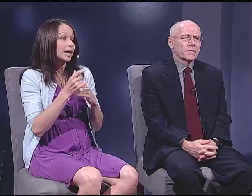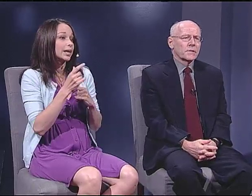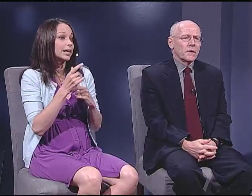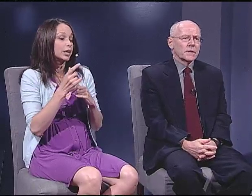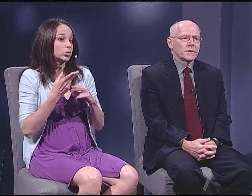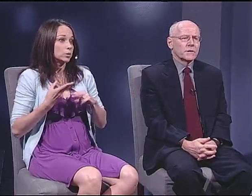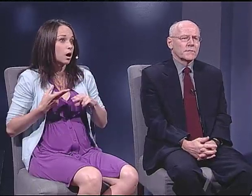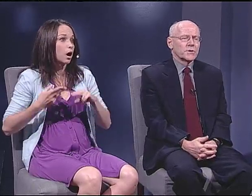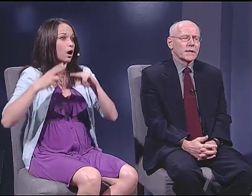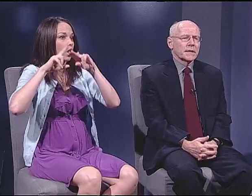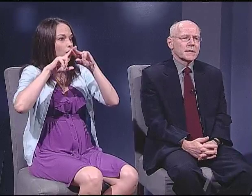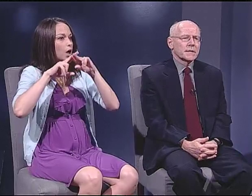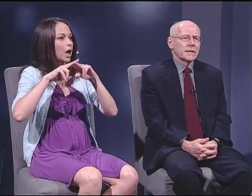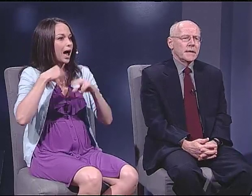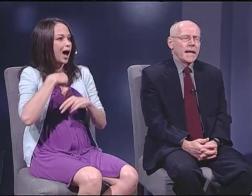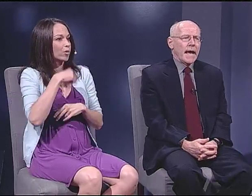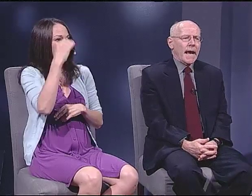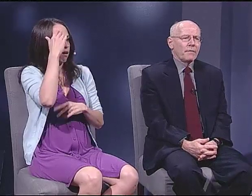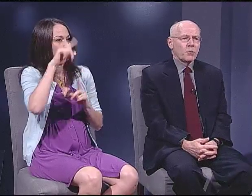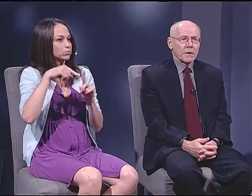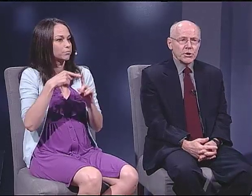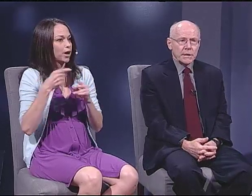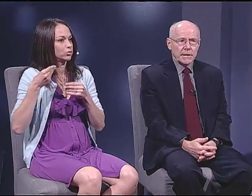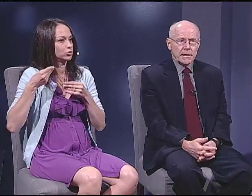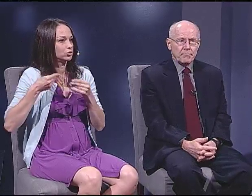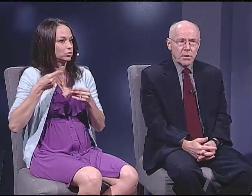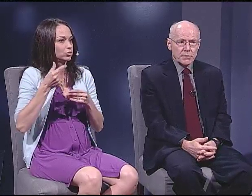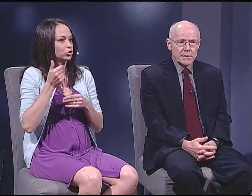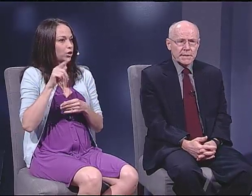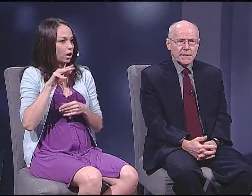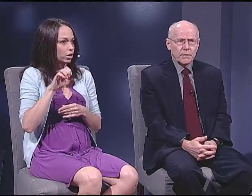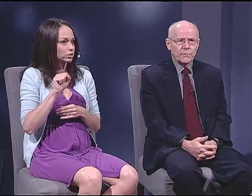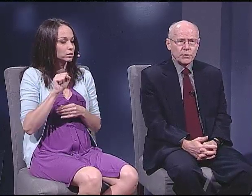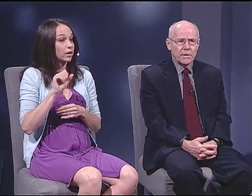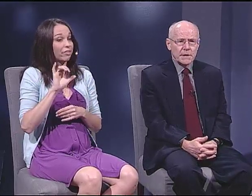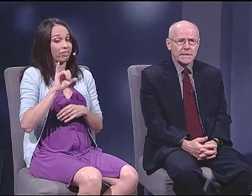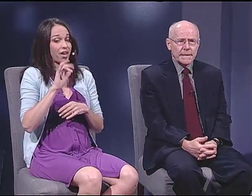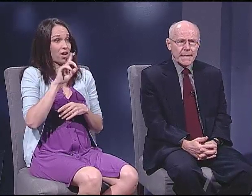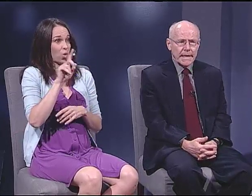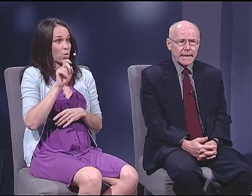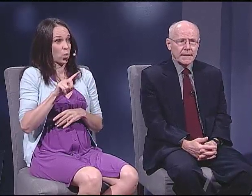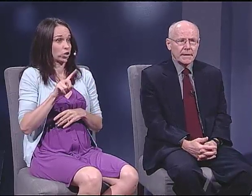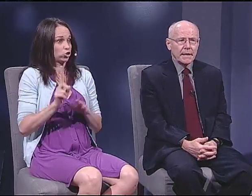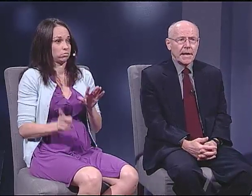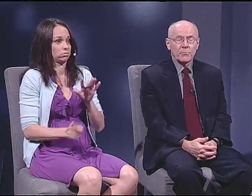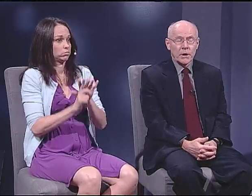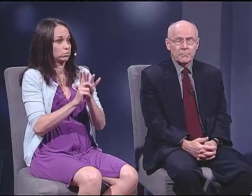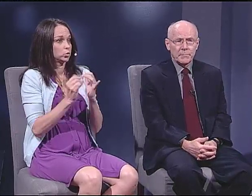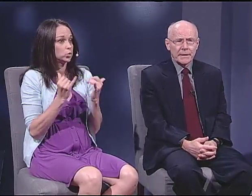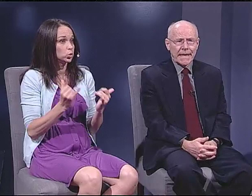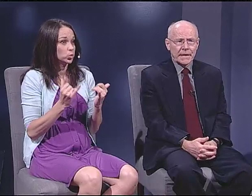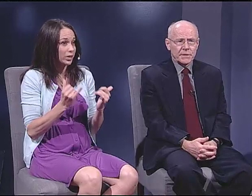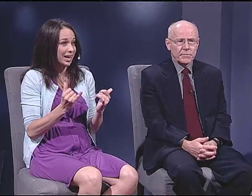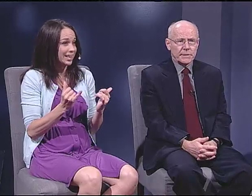in our knowledge of genetics and the question poses itself to us today and we're not prepared to answer it.